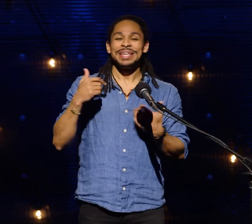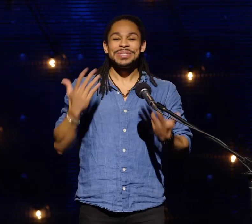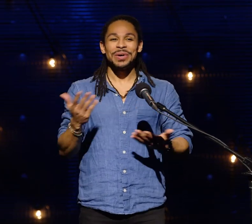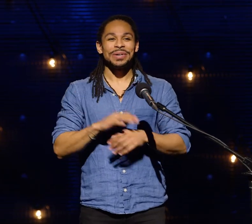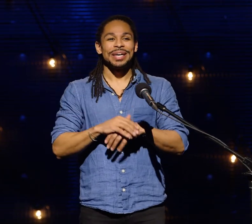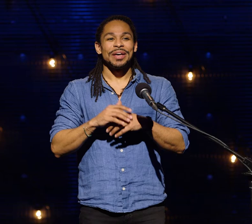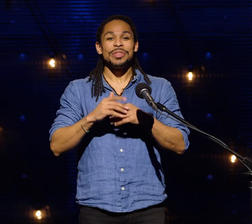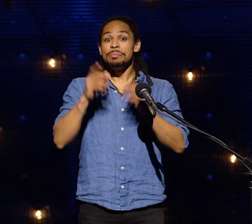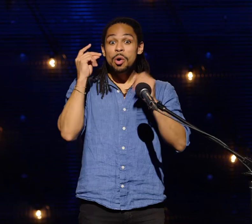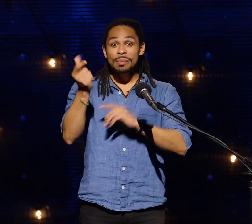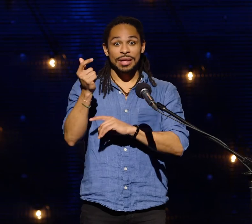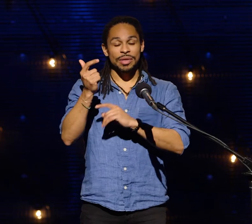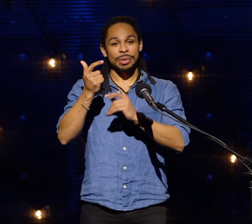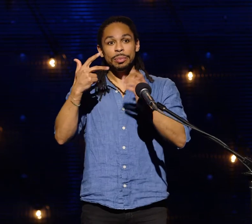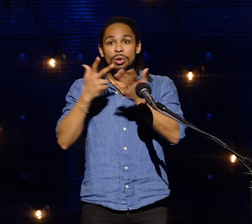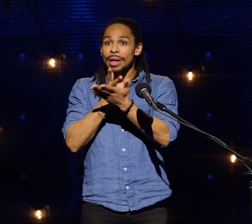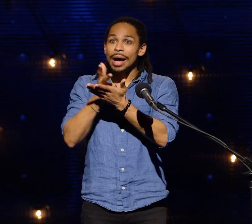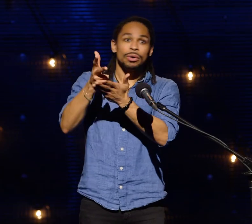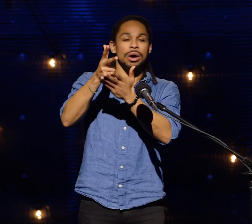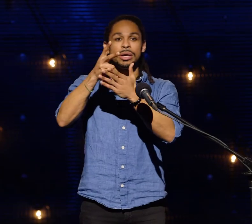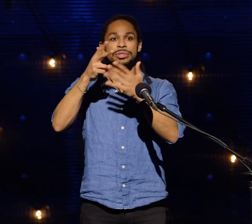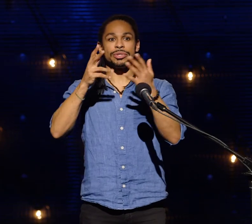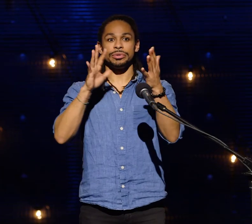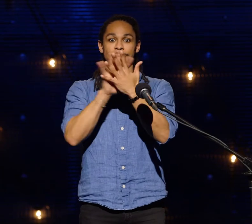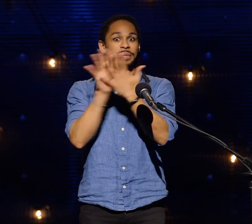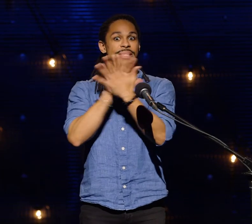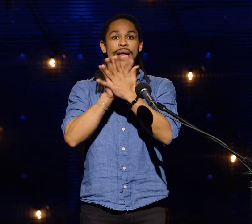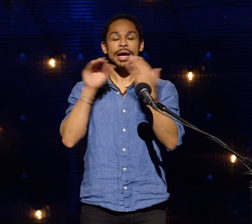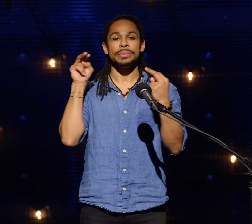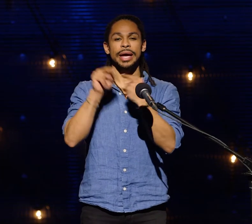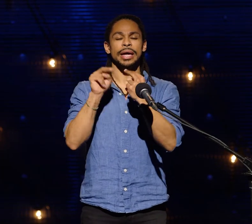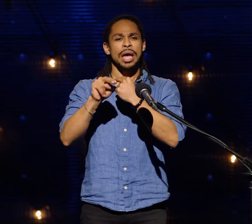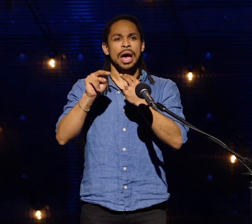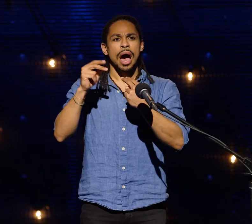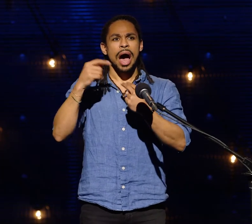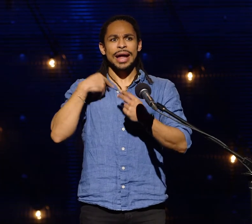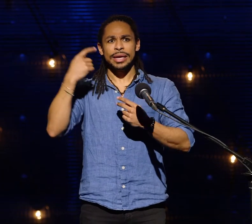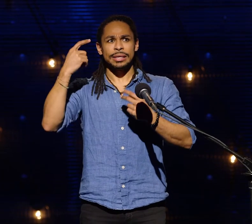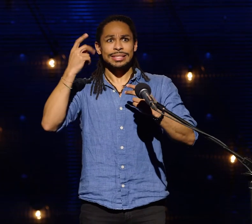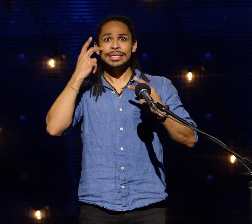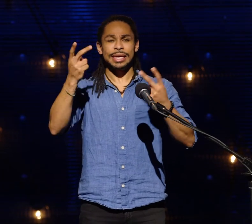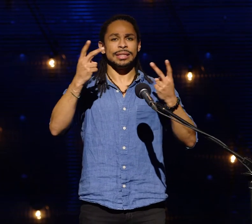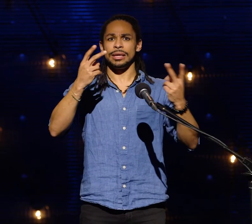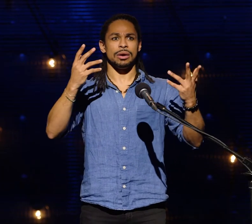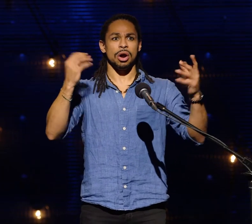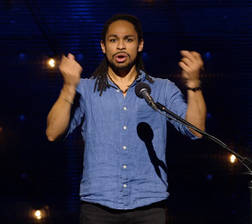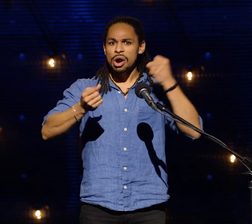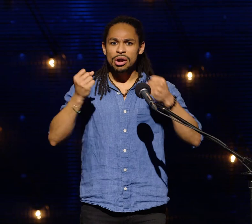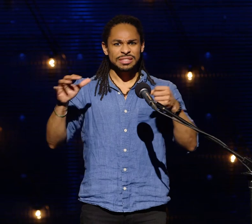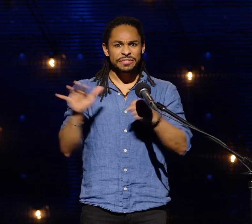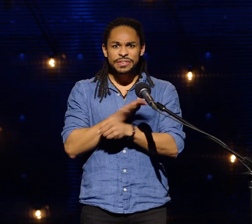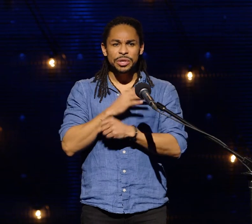So the moment that we pull out onto the busy highway, I see that our car is filled